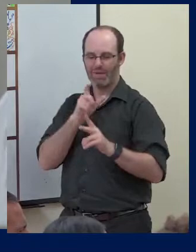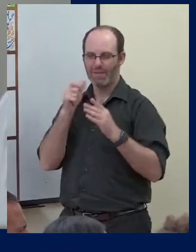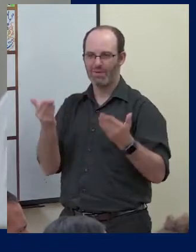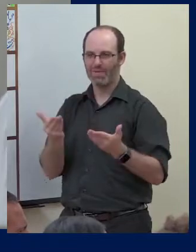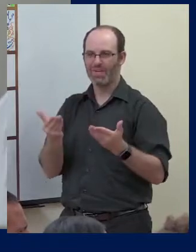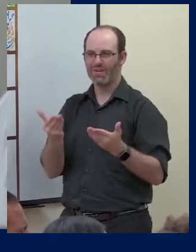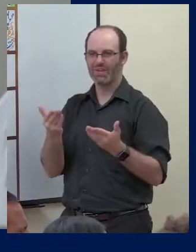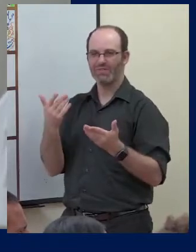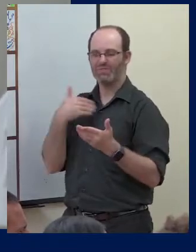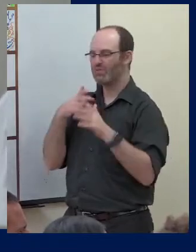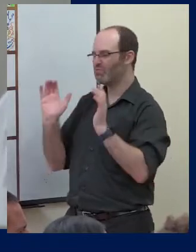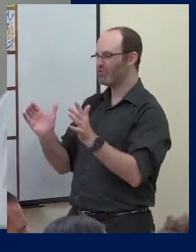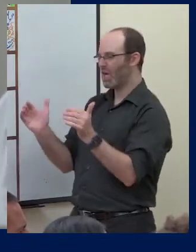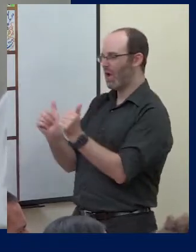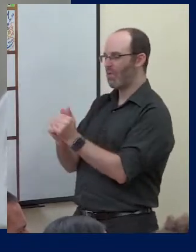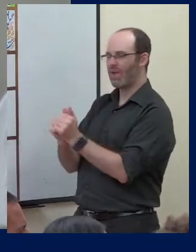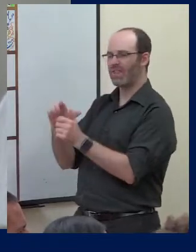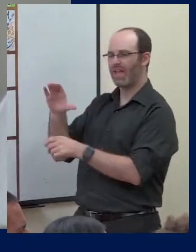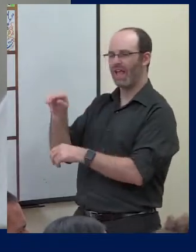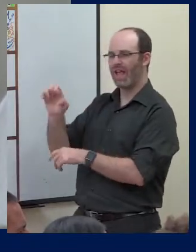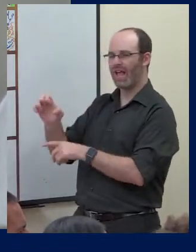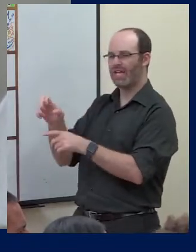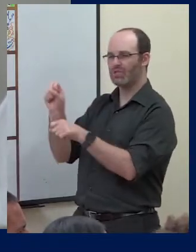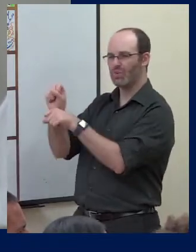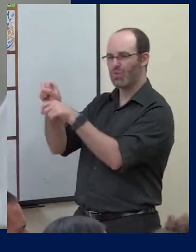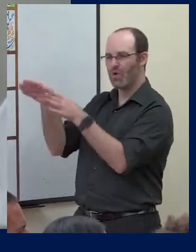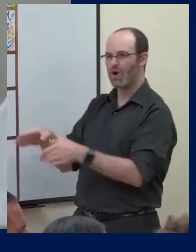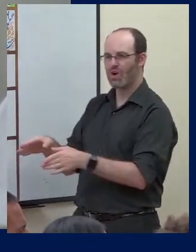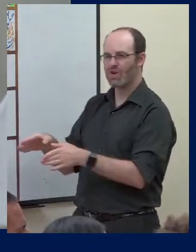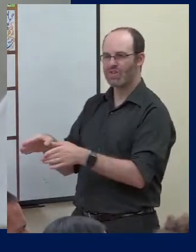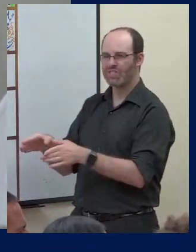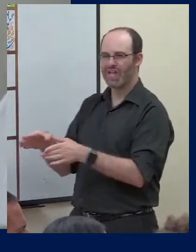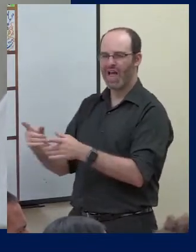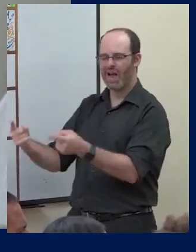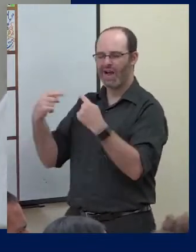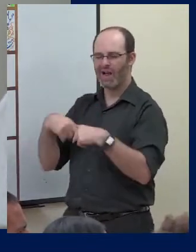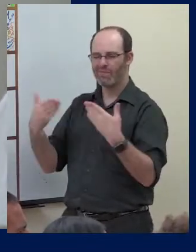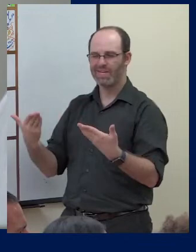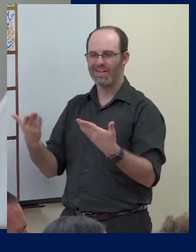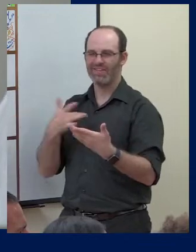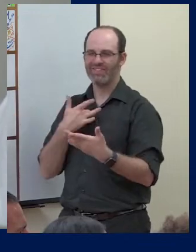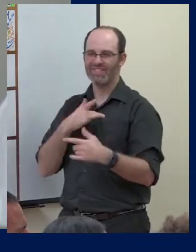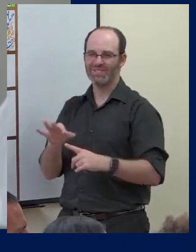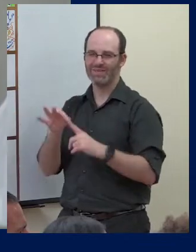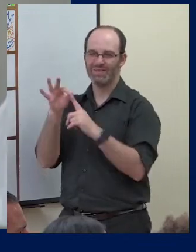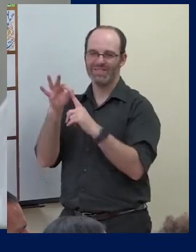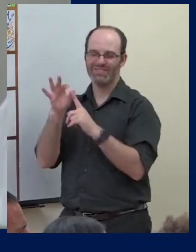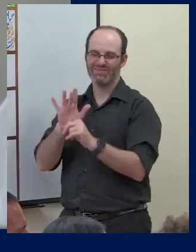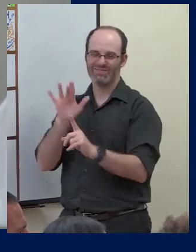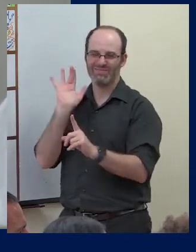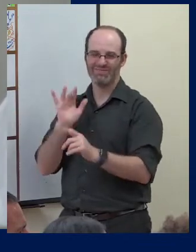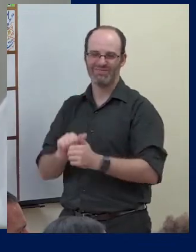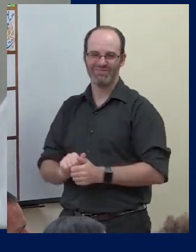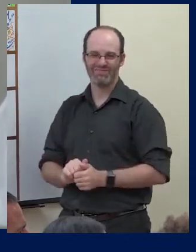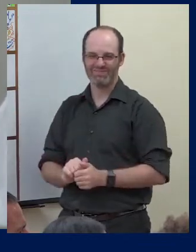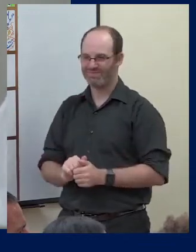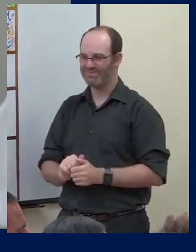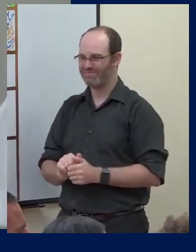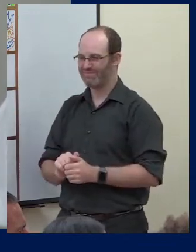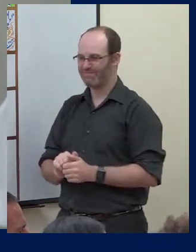You have caseworkers, and it just makes coming here feel so special. And there are so many other things to add on to it.